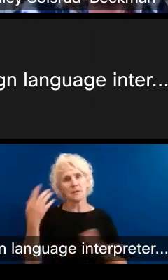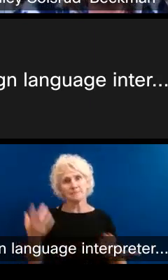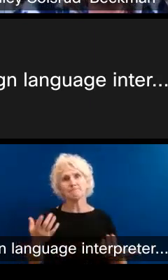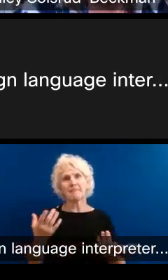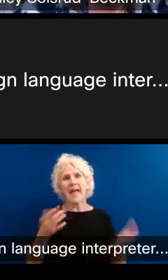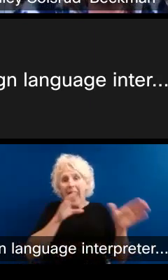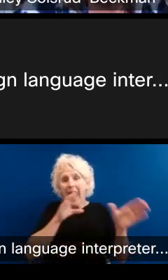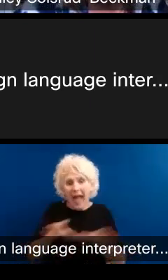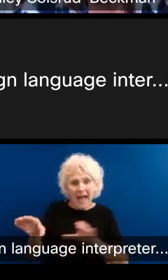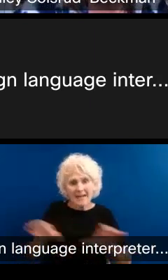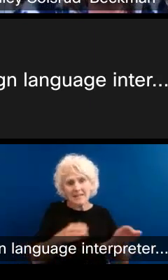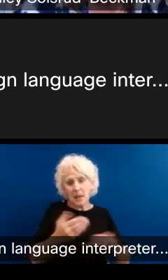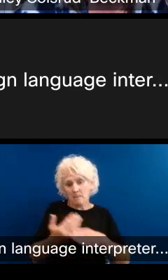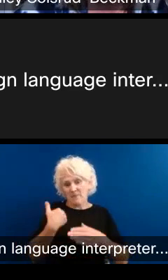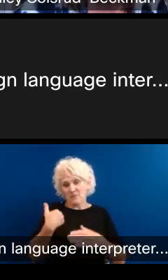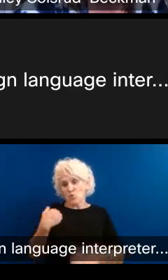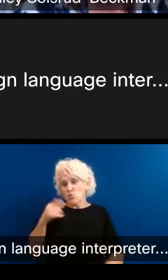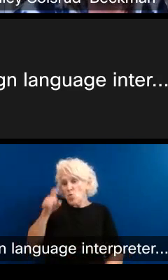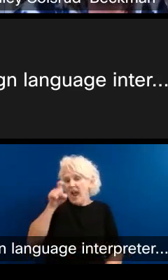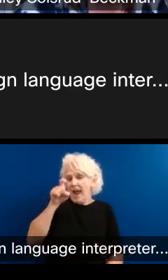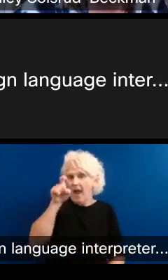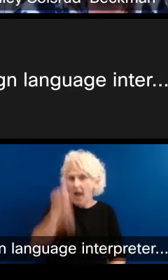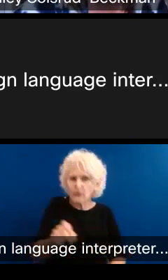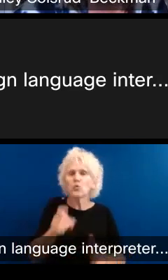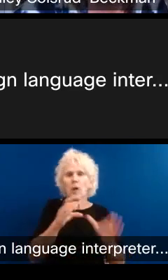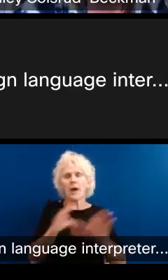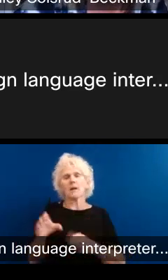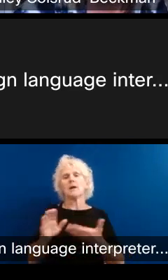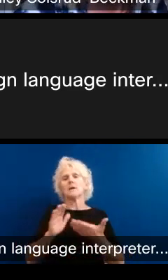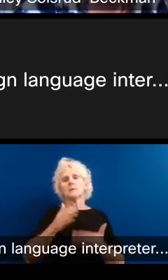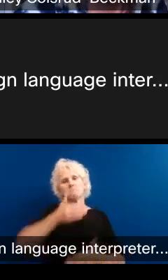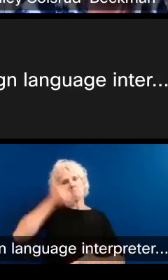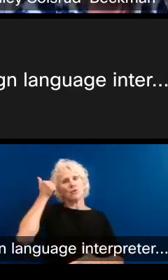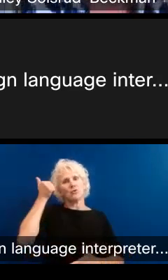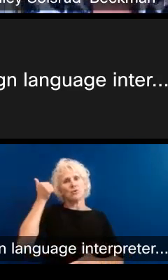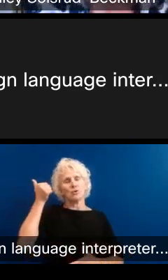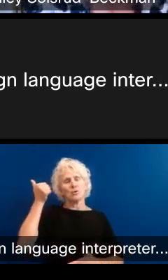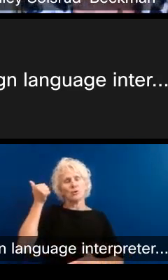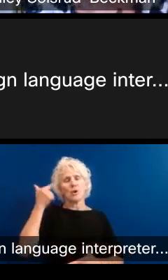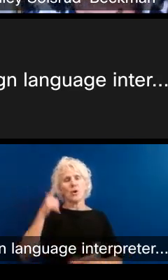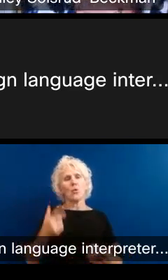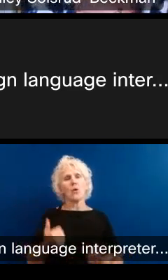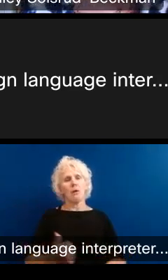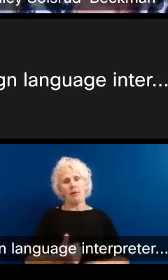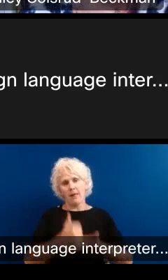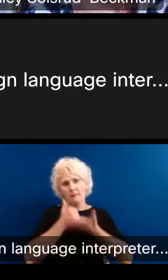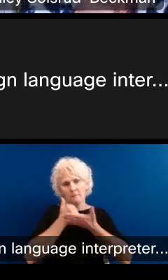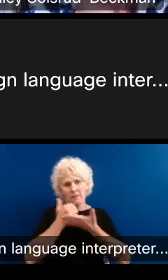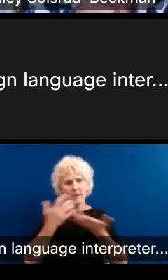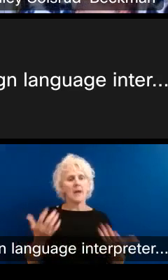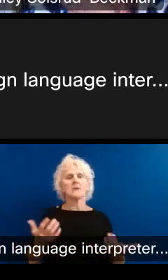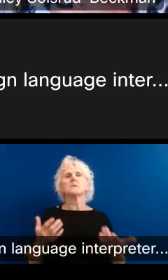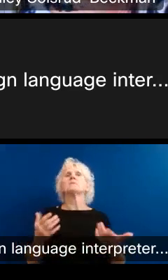have to will be more efficient and it's going to cause both the least amount of damage to